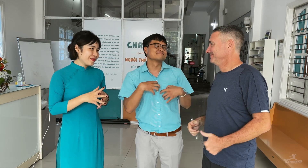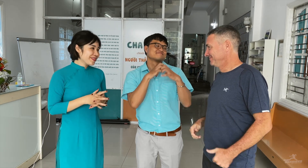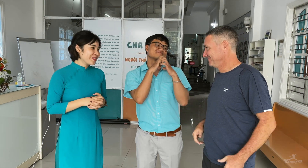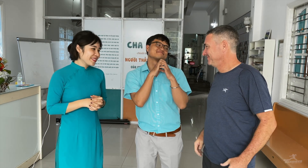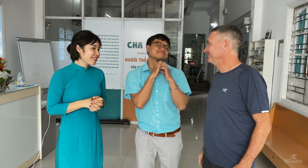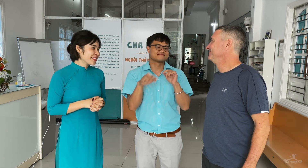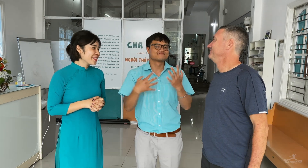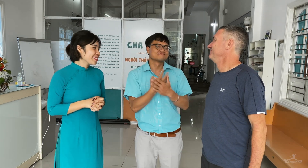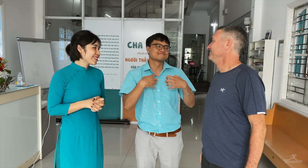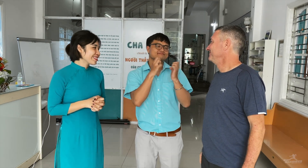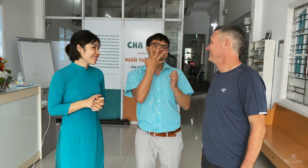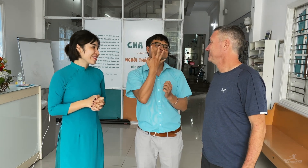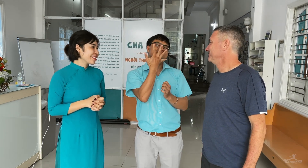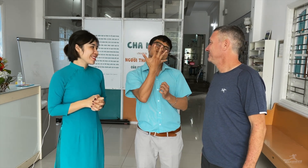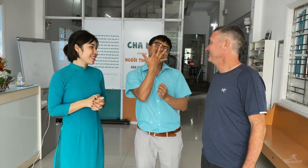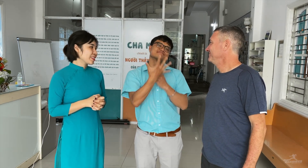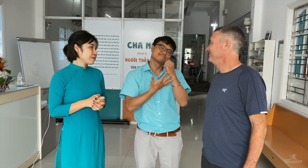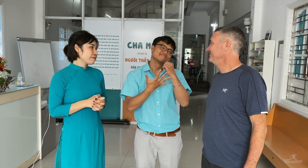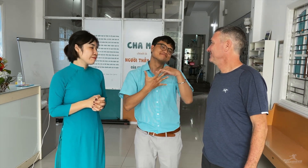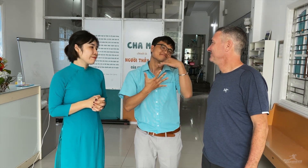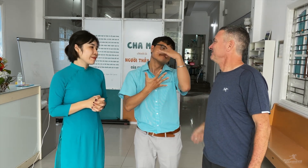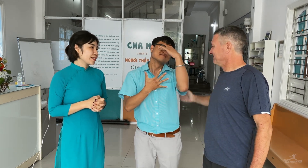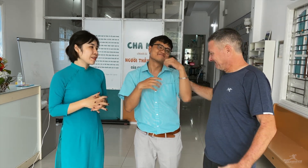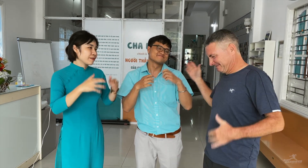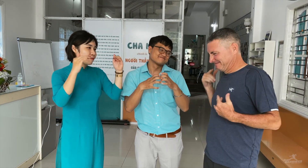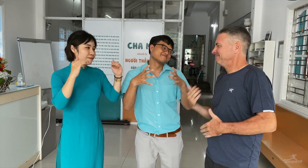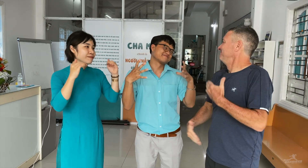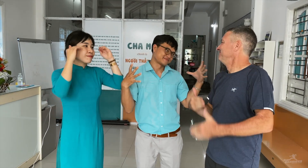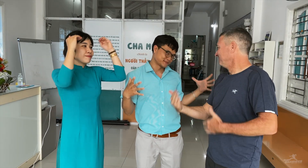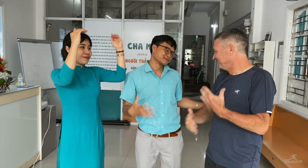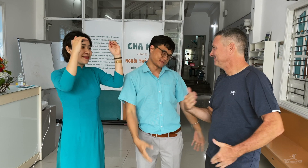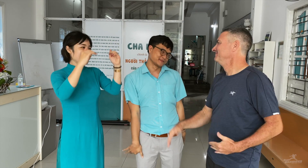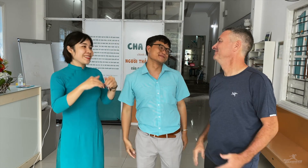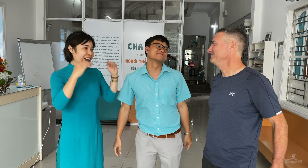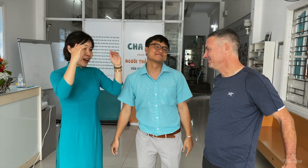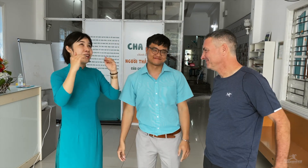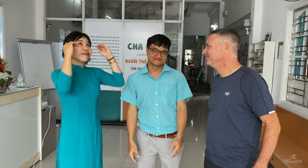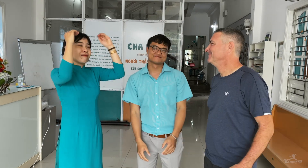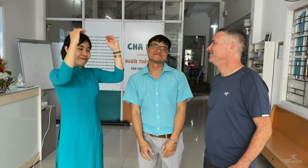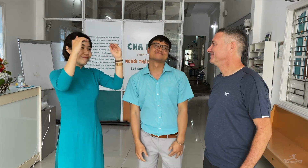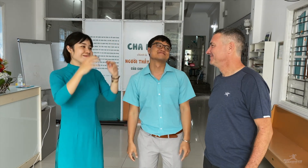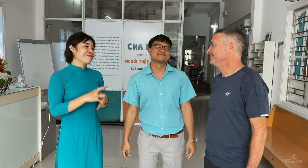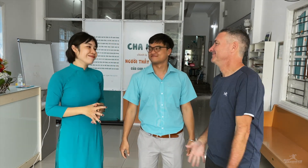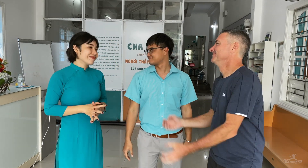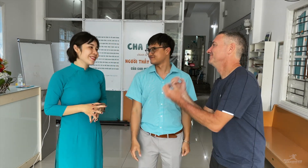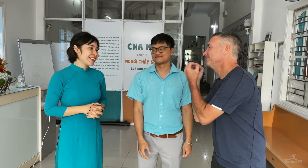We just started 5 years ago. -We're getting there.